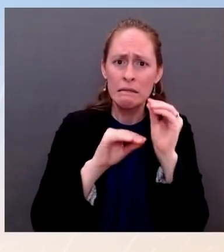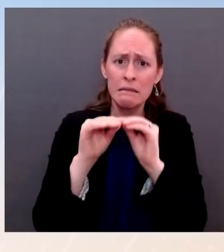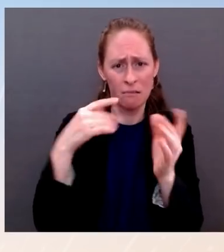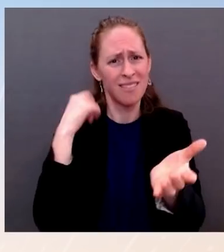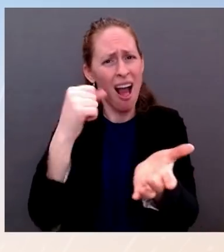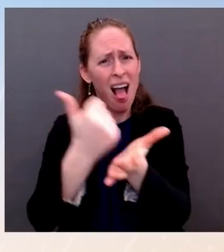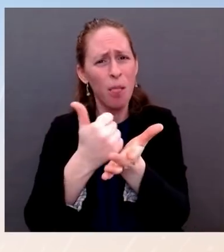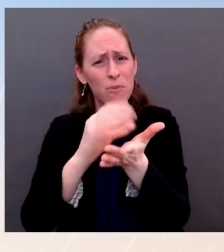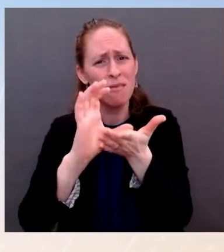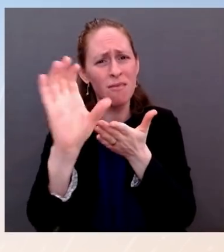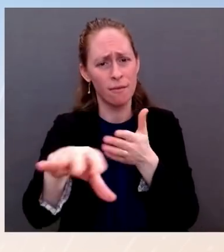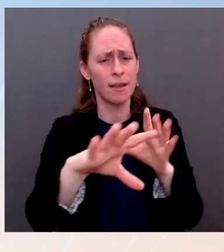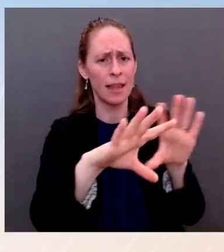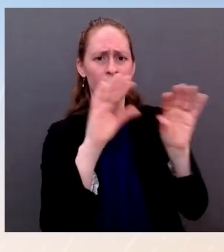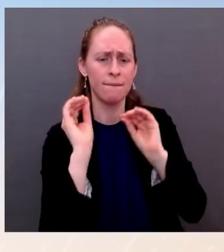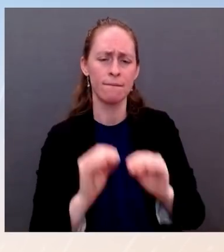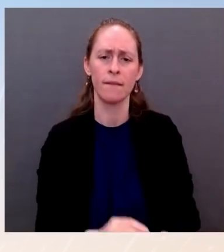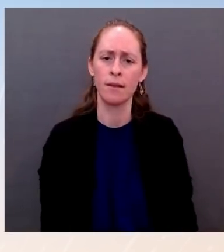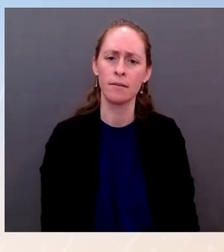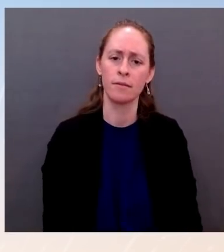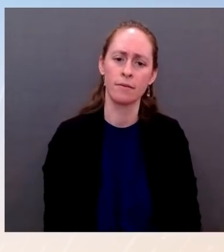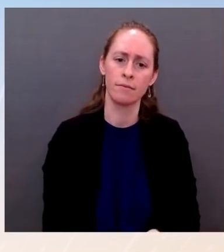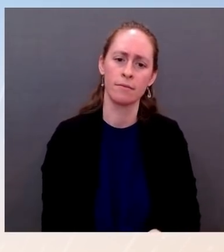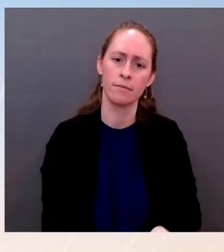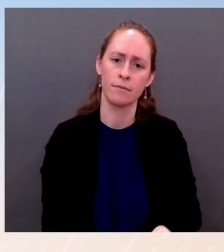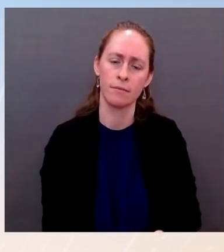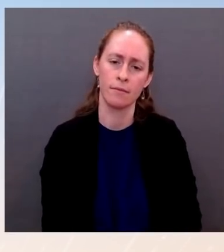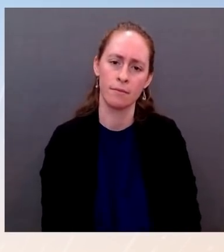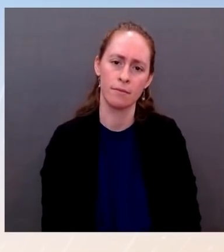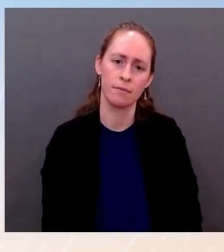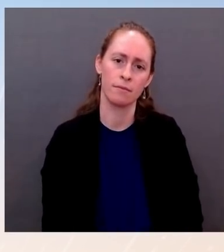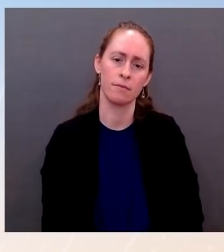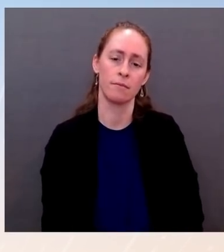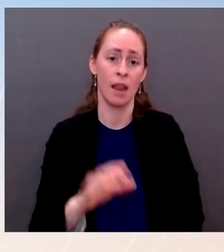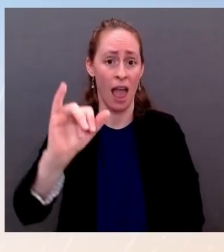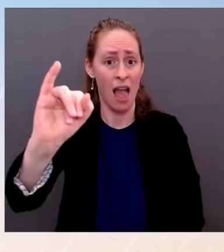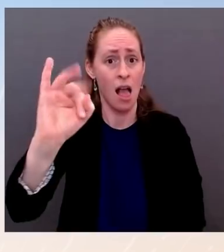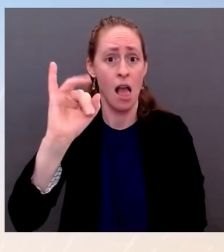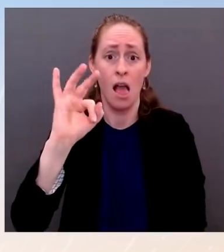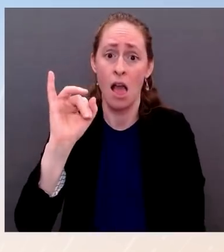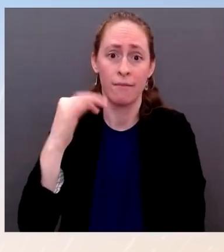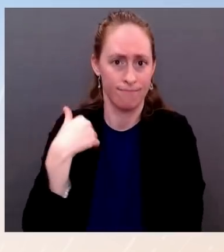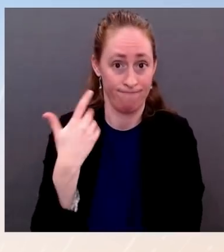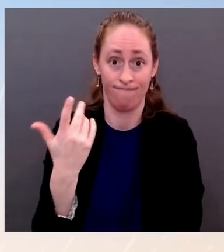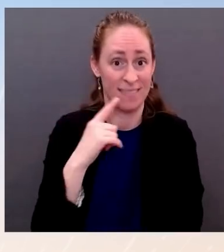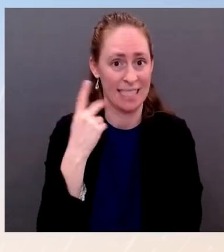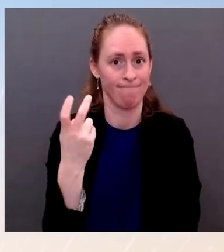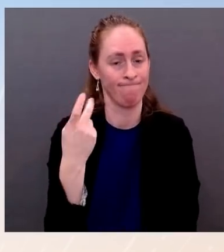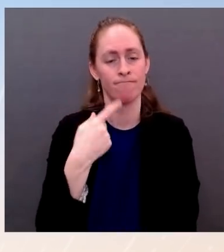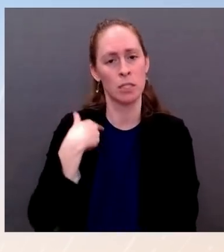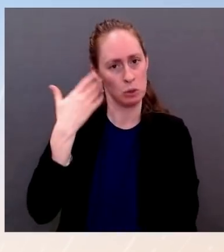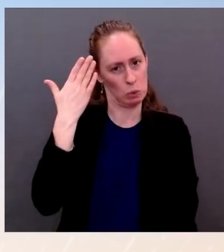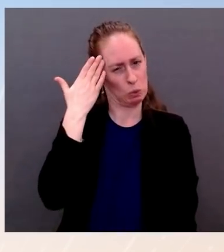why are we hearing this warning from Jake Sullivan that Americans should get out, ideally within the next 24 to 48 hours specifically?